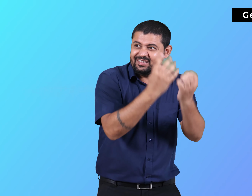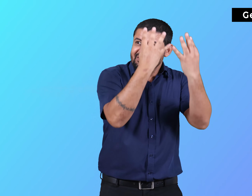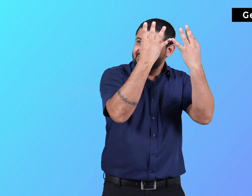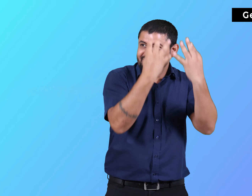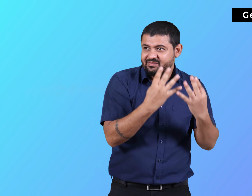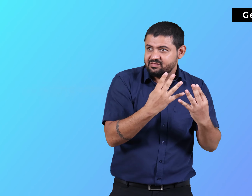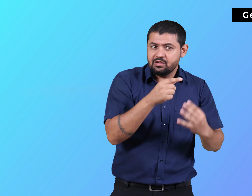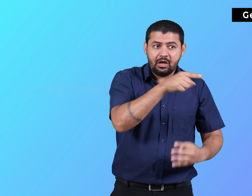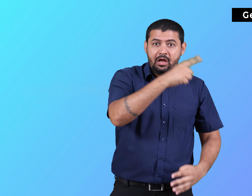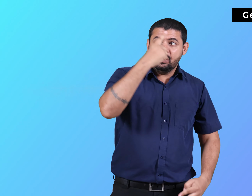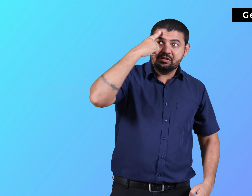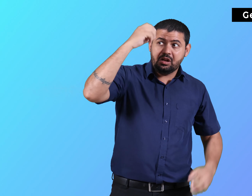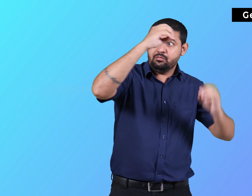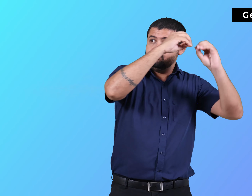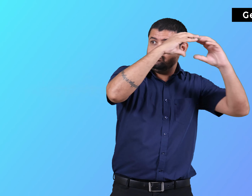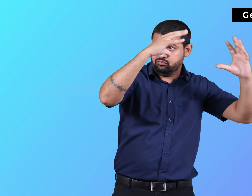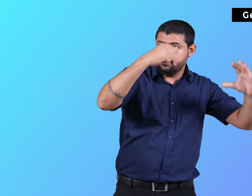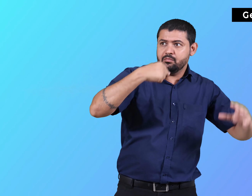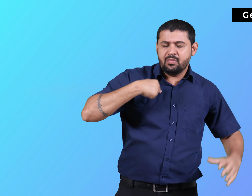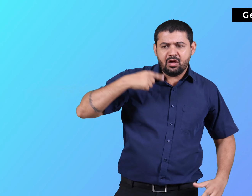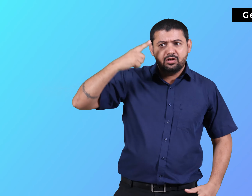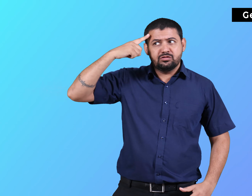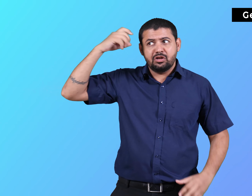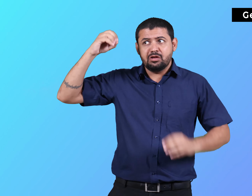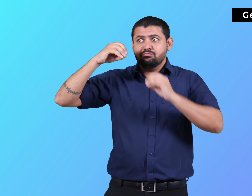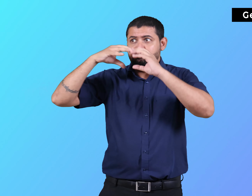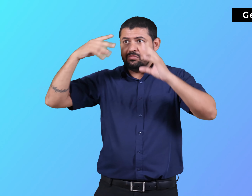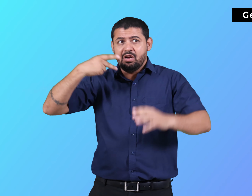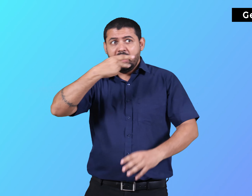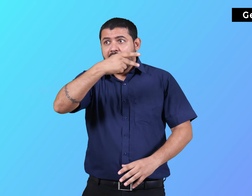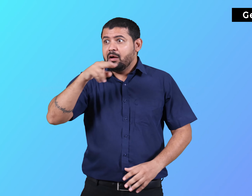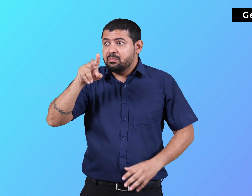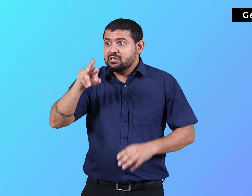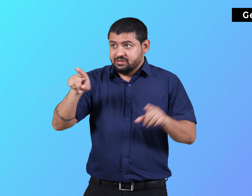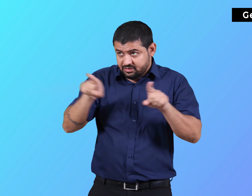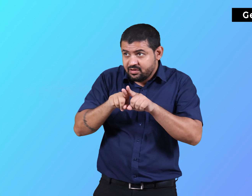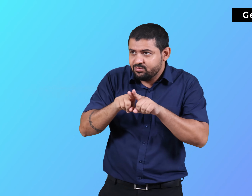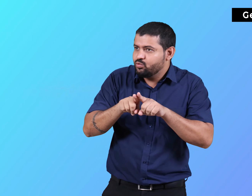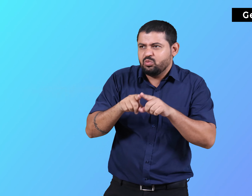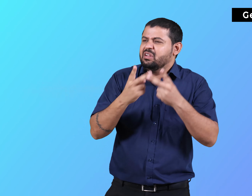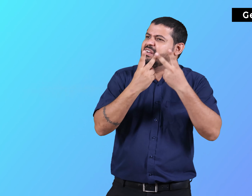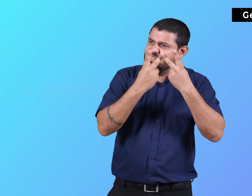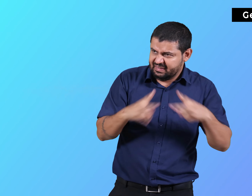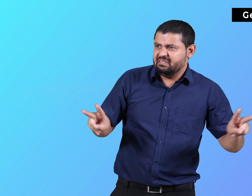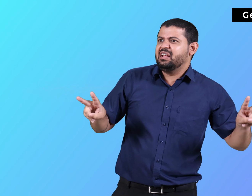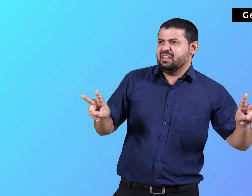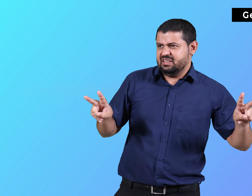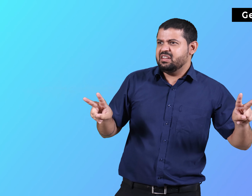There we each had a dream one night, and each dream had a different meaning.